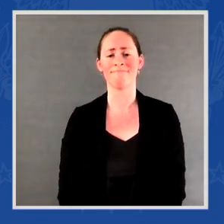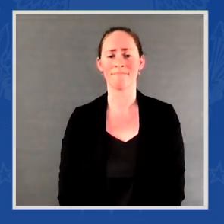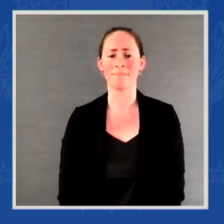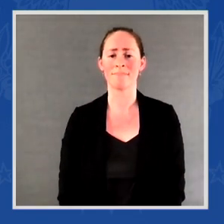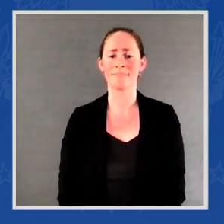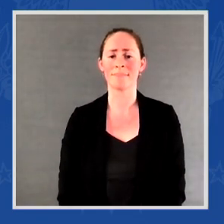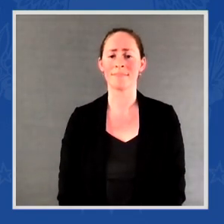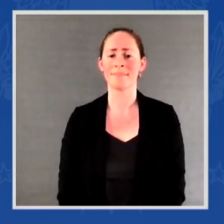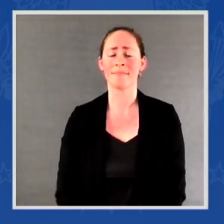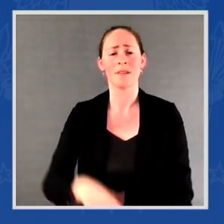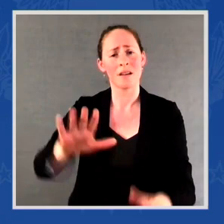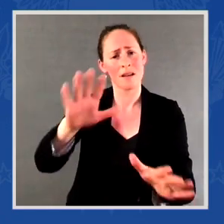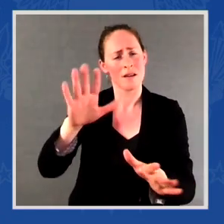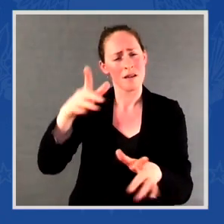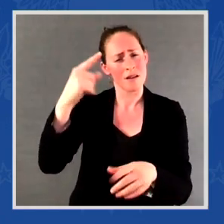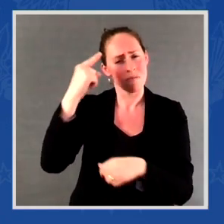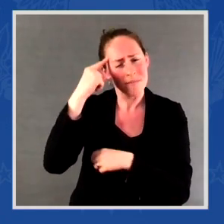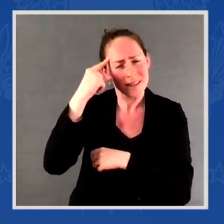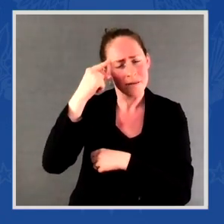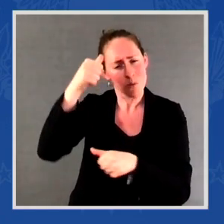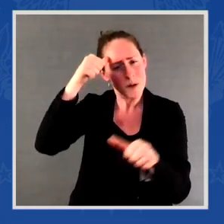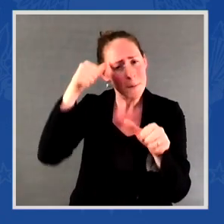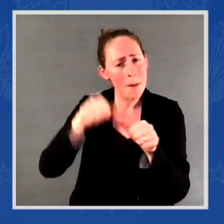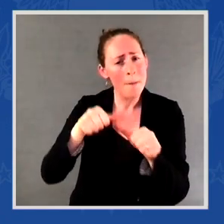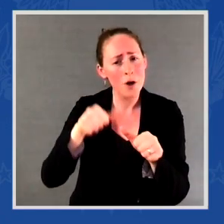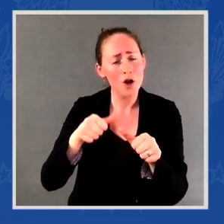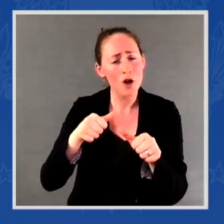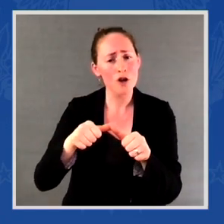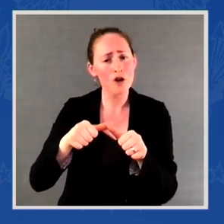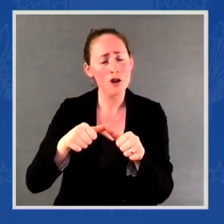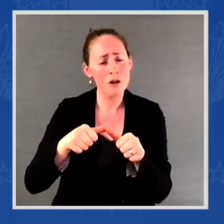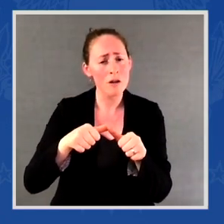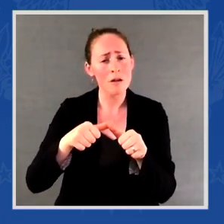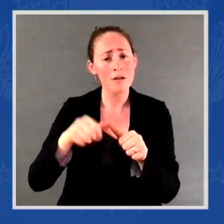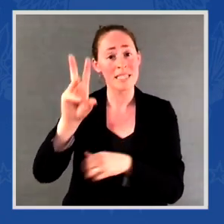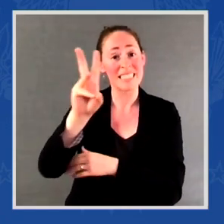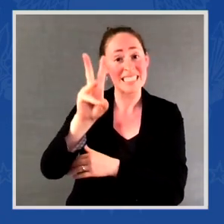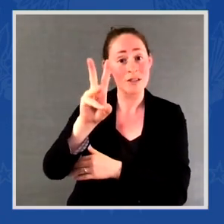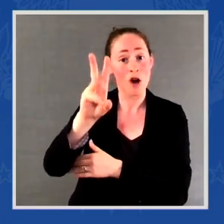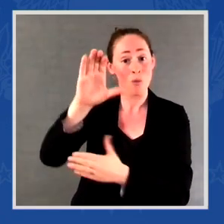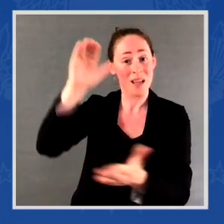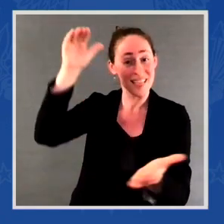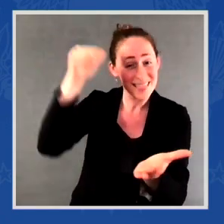600,000-plus Americans have died.